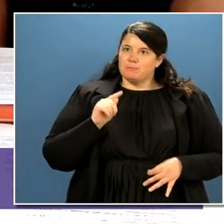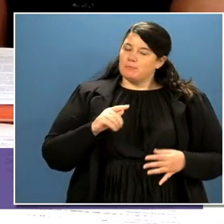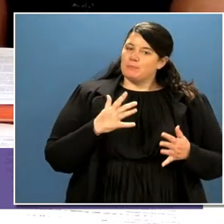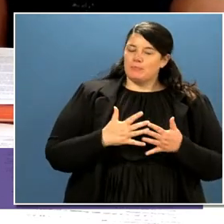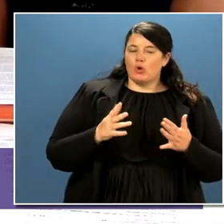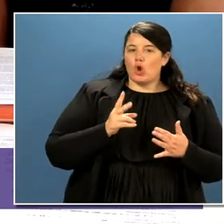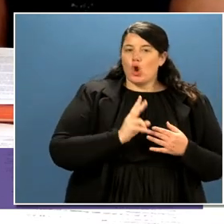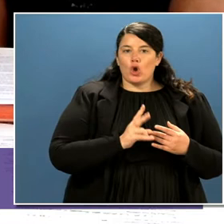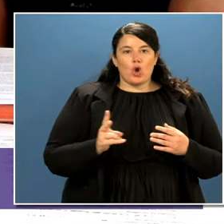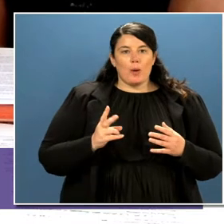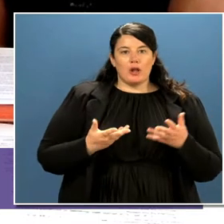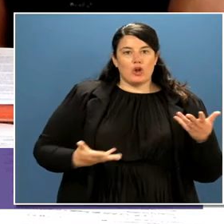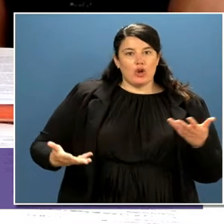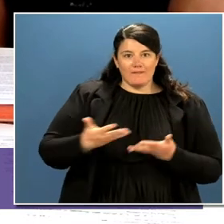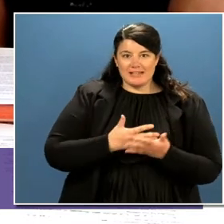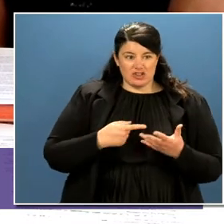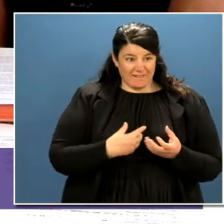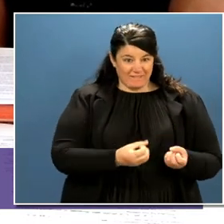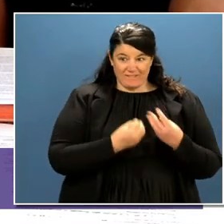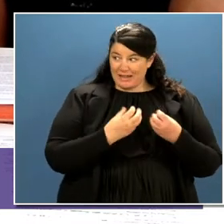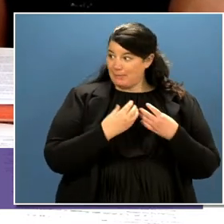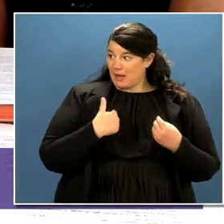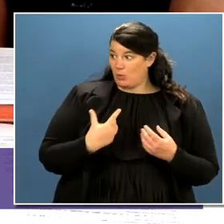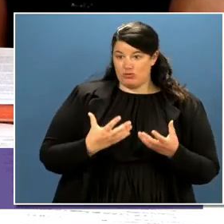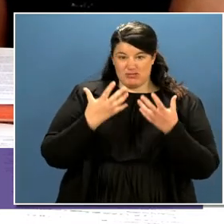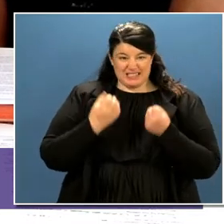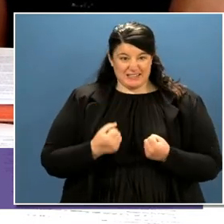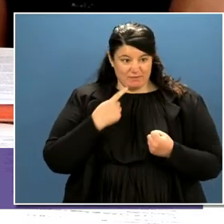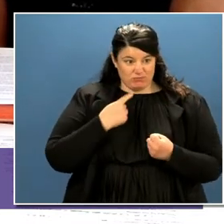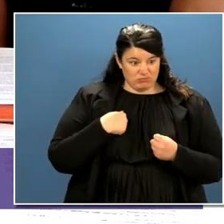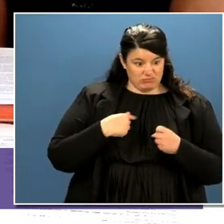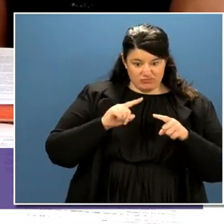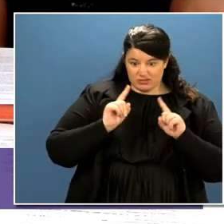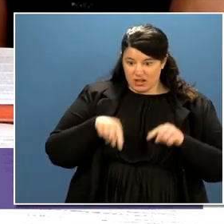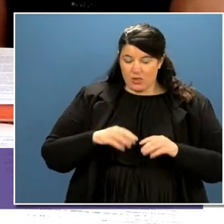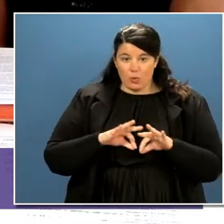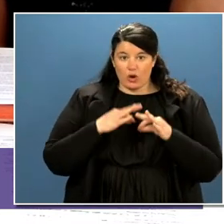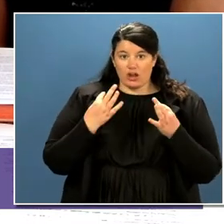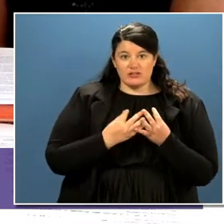conversation or feedback we were getting when we first started, the organisation. We would talk to businesses who said, "Yeah, we had an